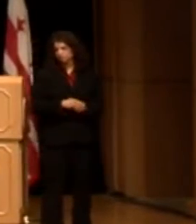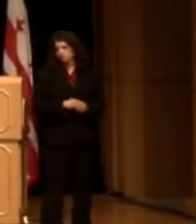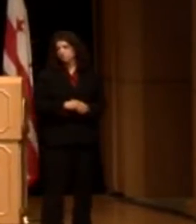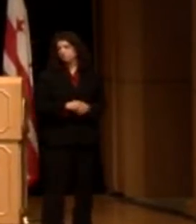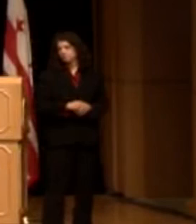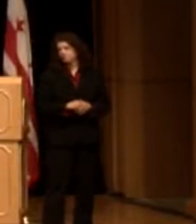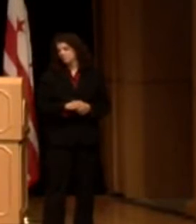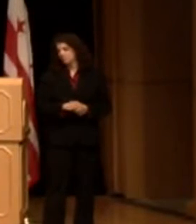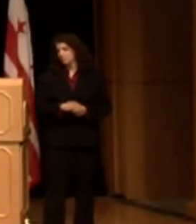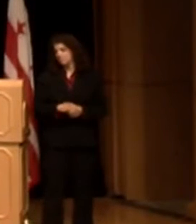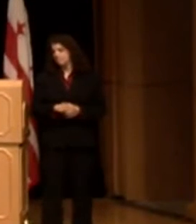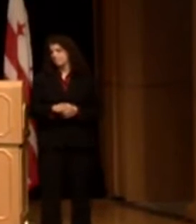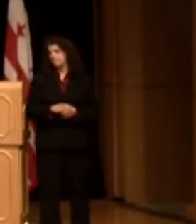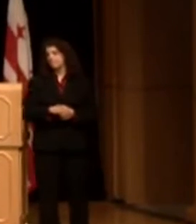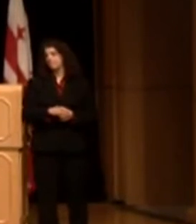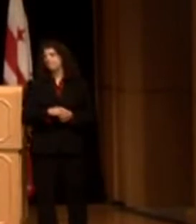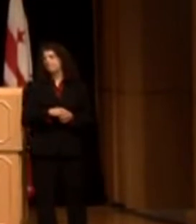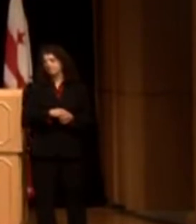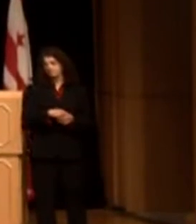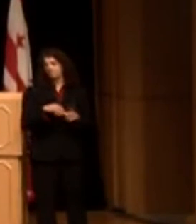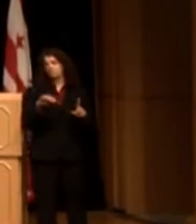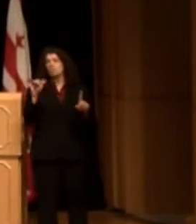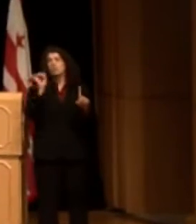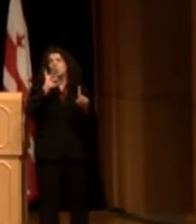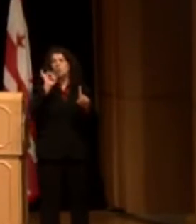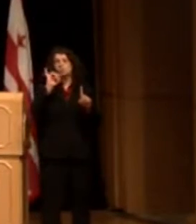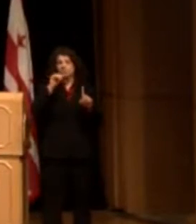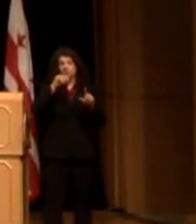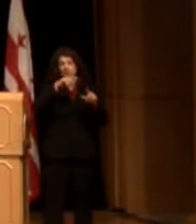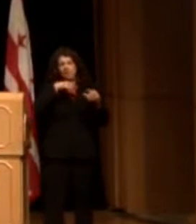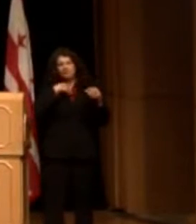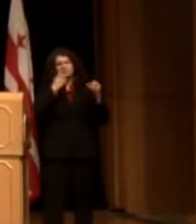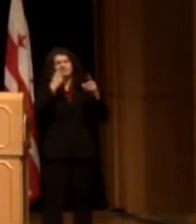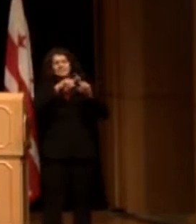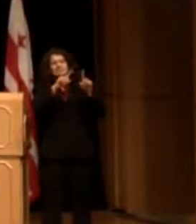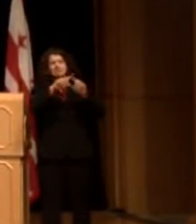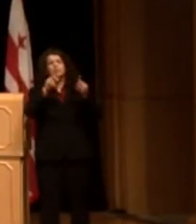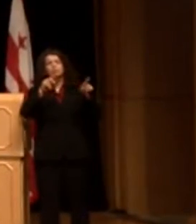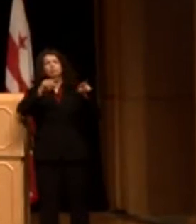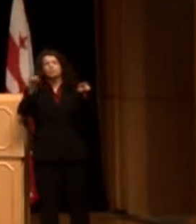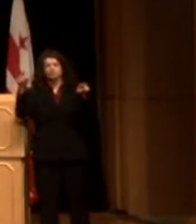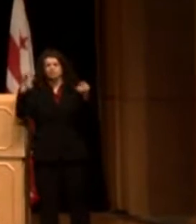OPPORTUNITIES THAT ARE IN THE DISTRICT OF COLUMBIA, YOU KNOW, I THINK THAT THIS SLIDE IN PARTICULAR PROBABLY SPEAKS TO